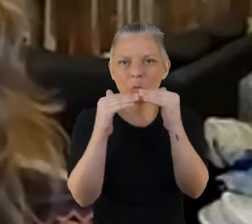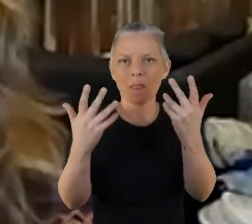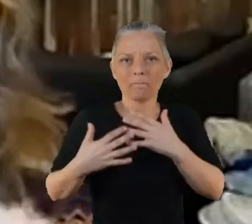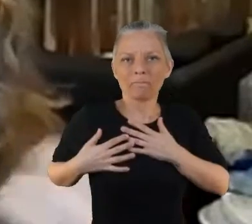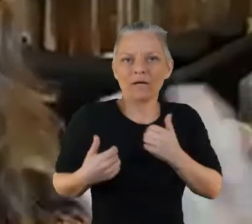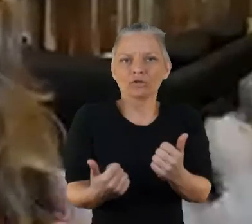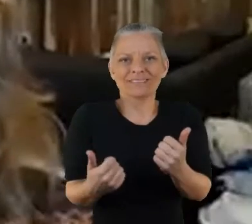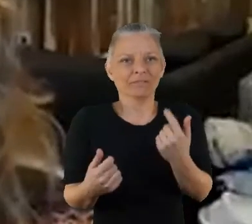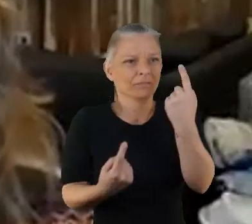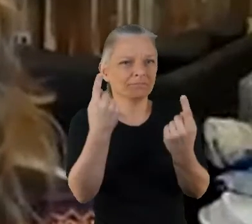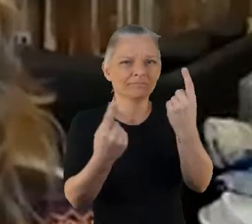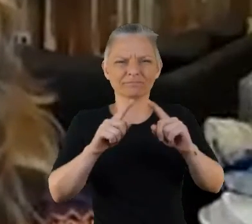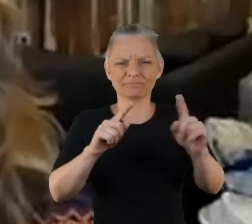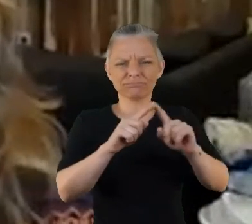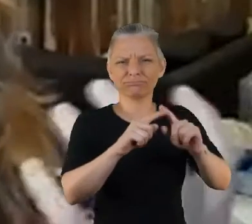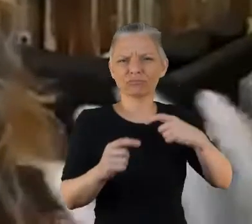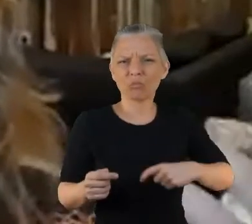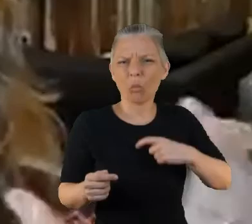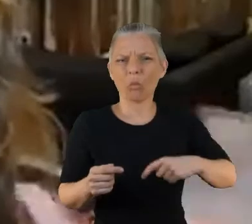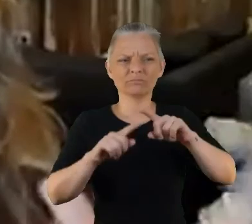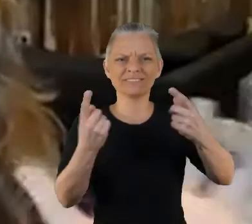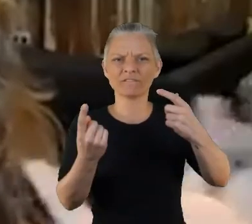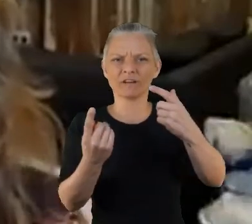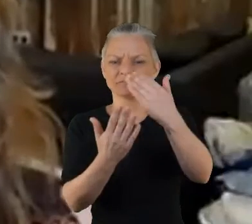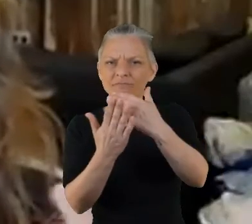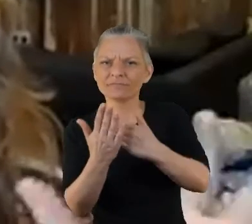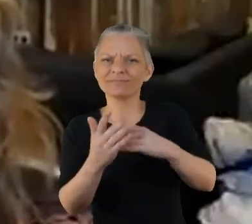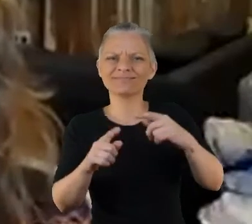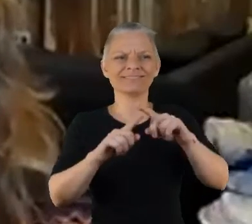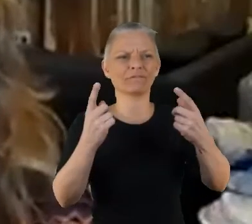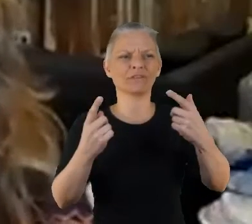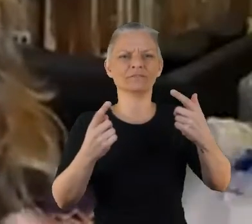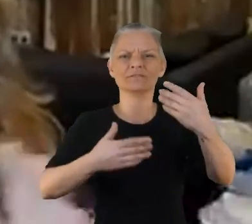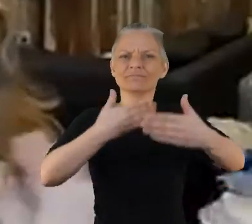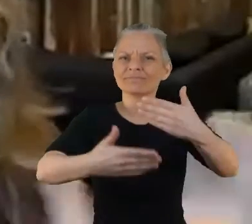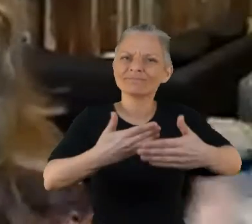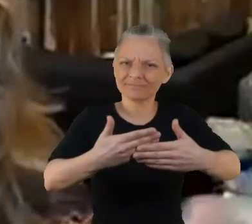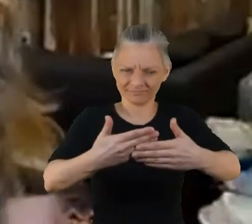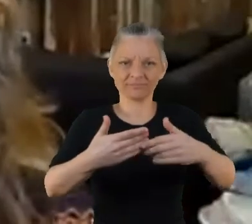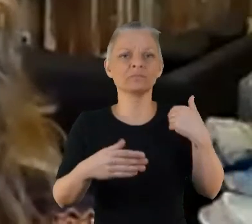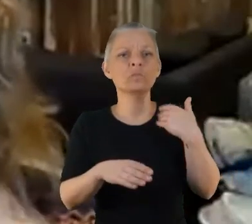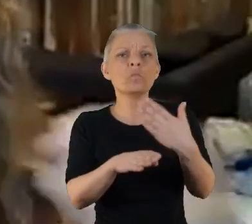everyone is very supportive. So it’s a really CHIME-creating space. So we do feel connected, it